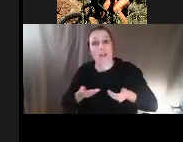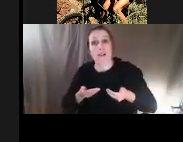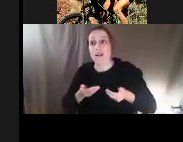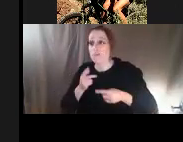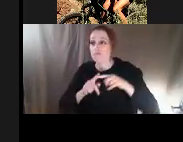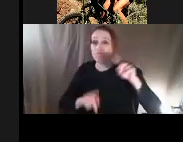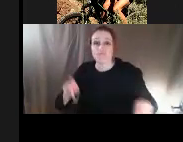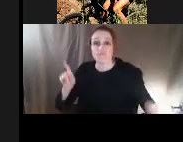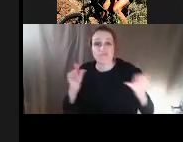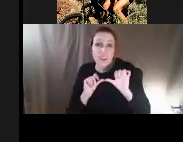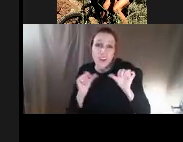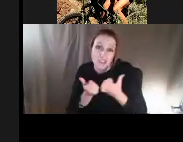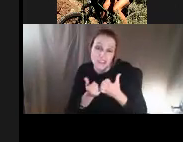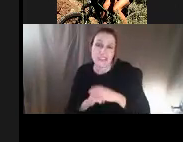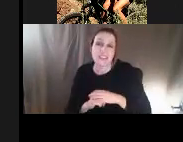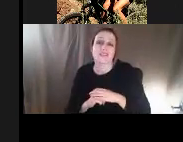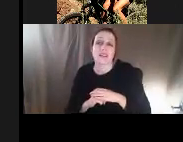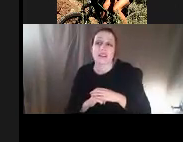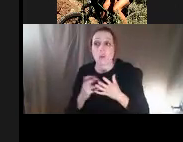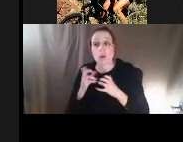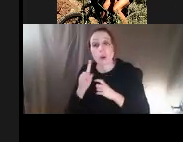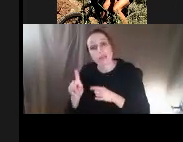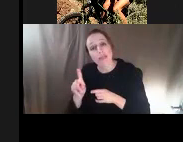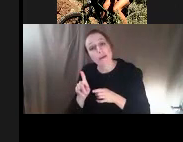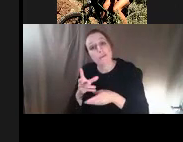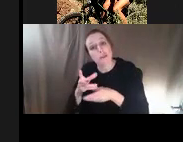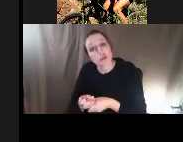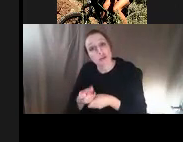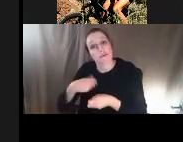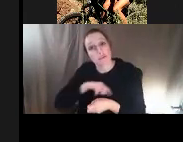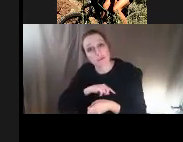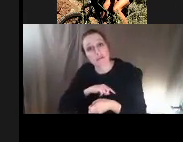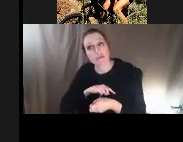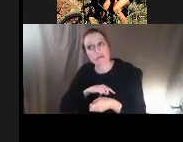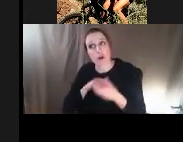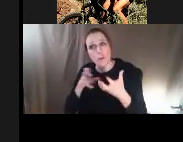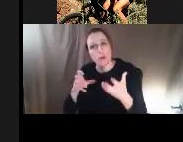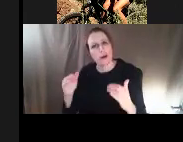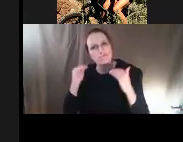gain that sense of trust of us and really promote equality, we've got to really kind of take this